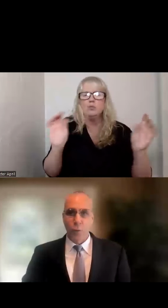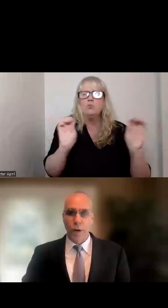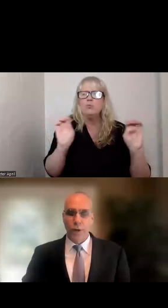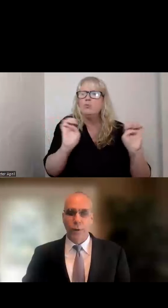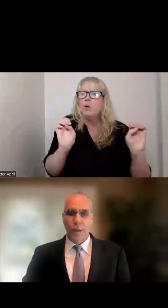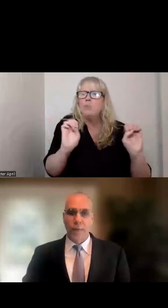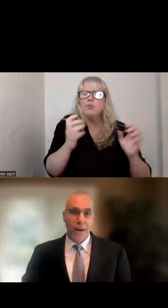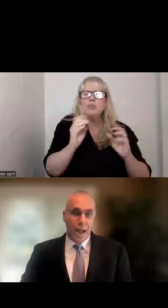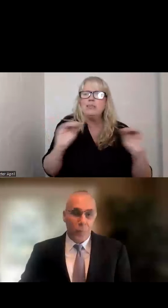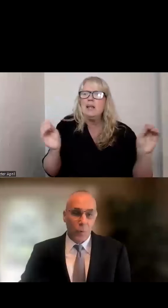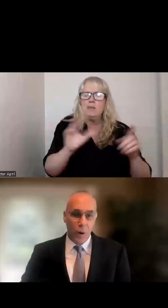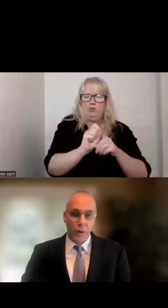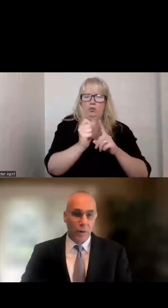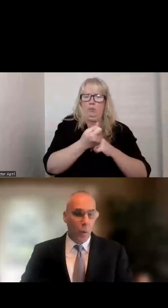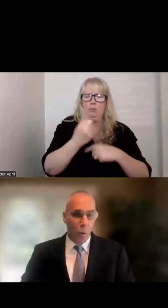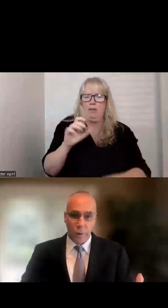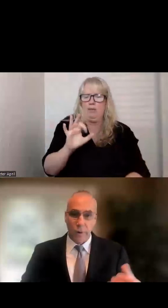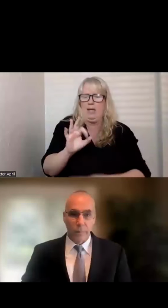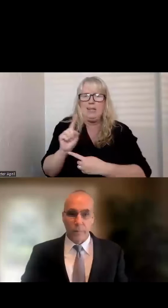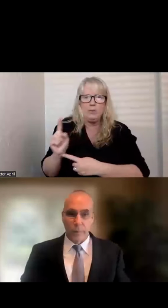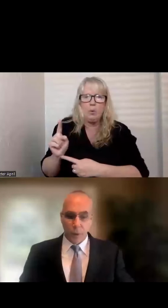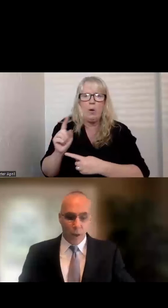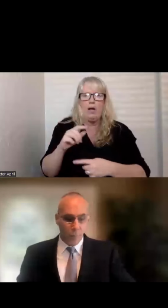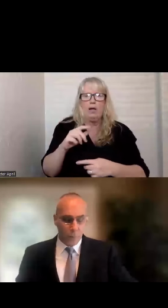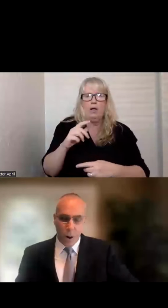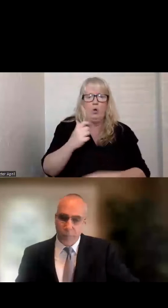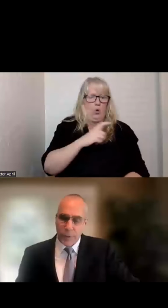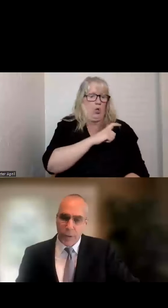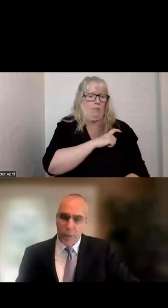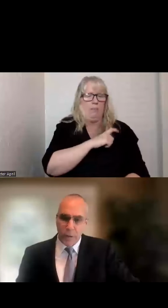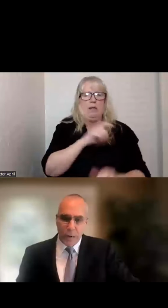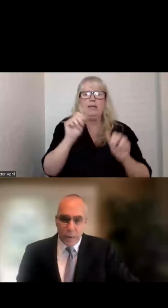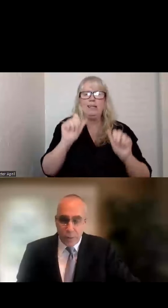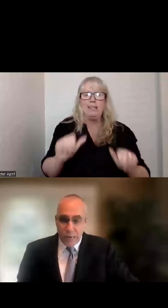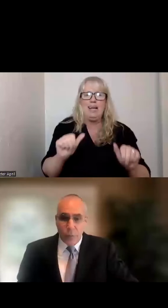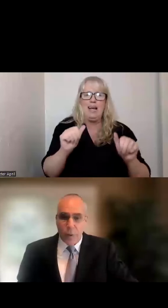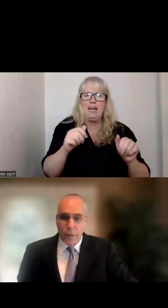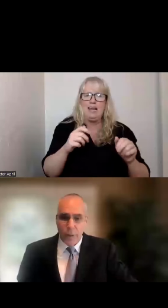SITUATION THAT 911 OR THE LAW ENFORCEMENT OFFICER CAN DEAL WITH.